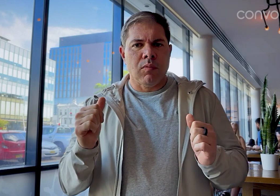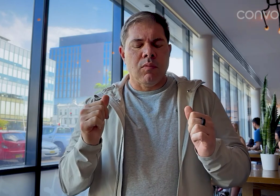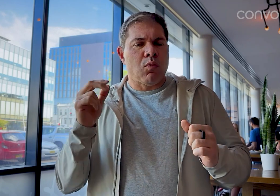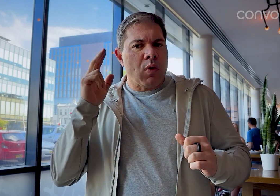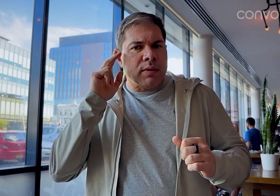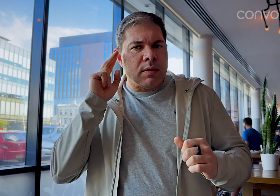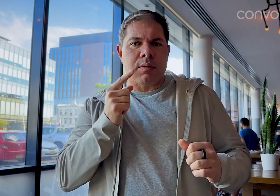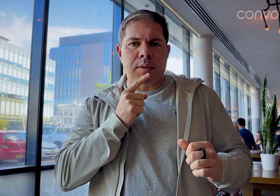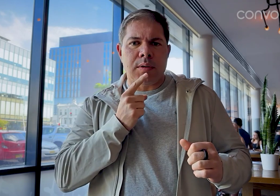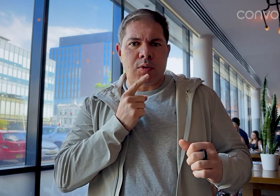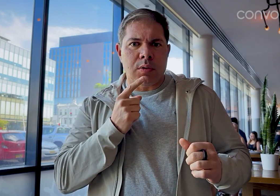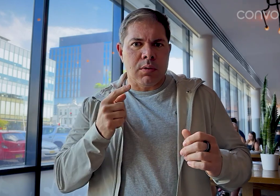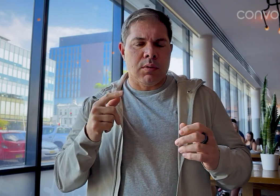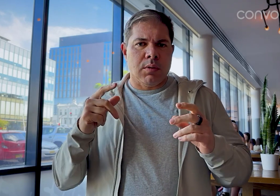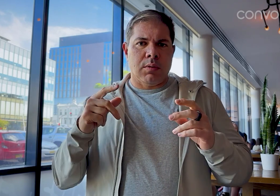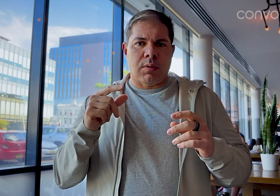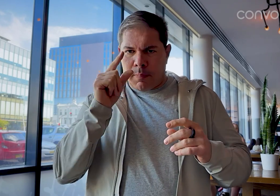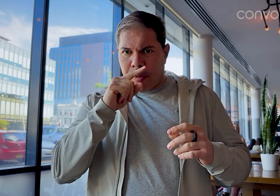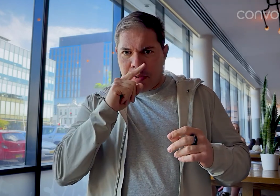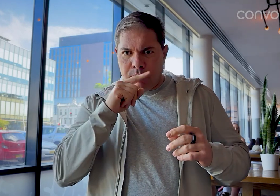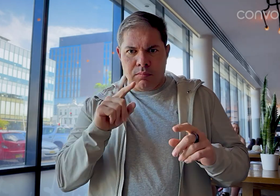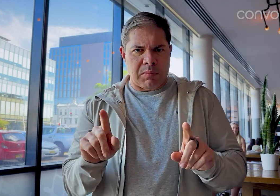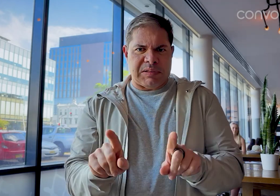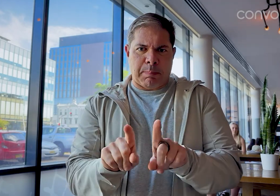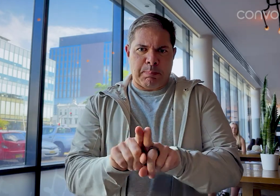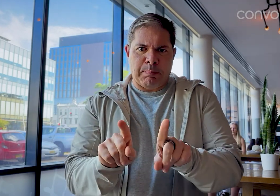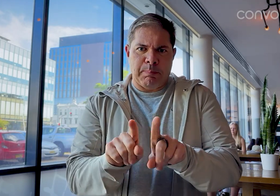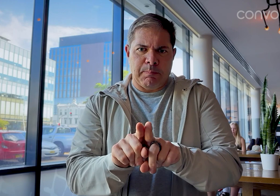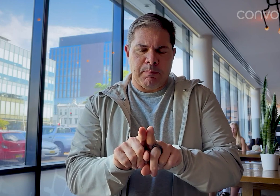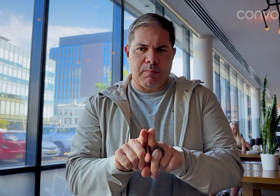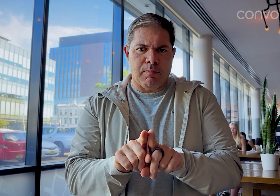in conversations between Deaf and hearing people.